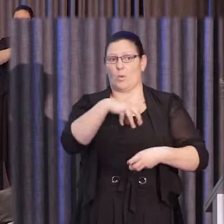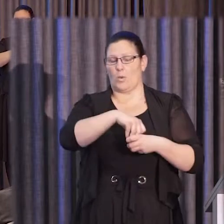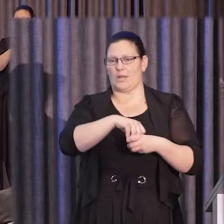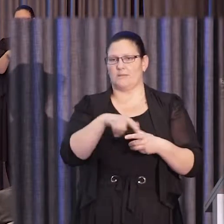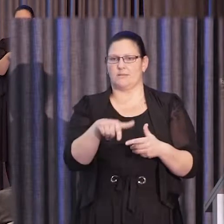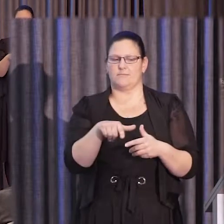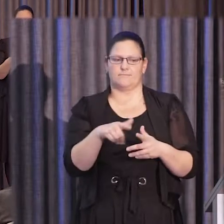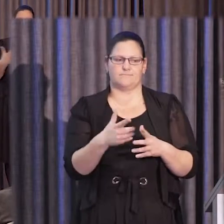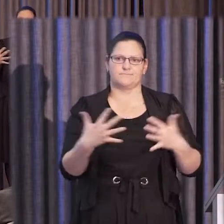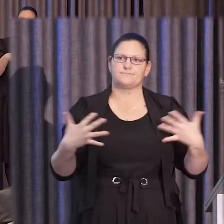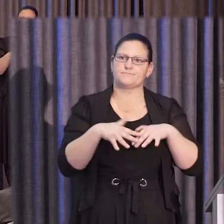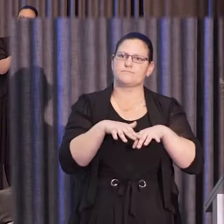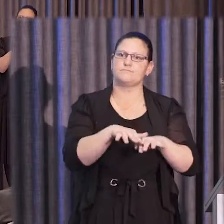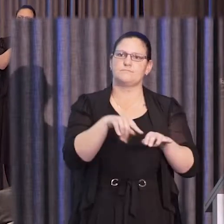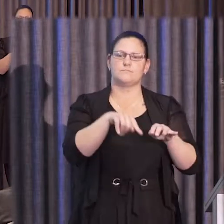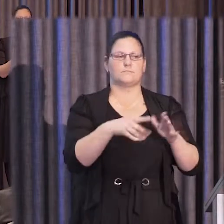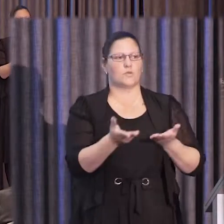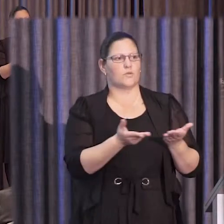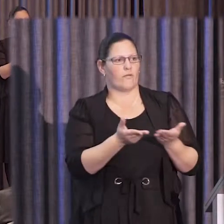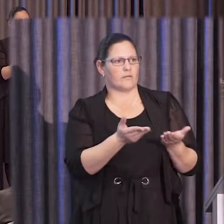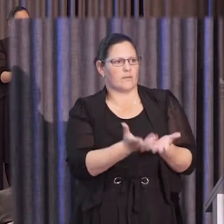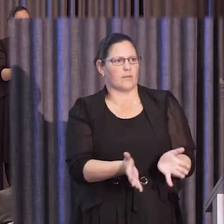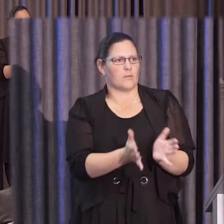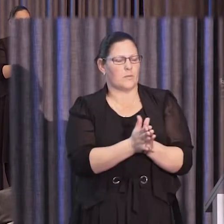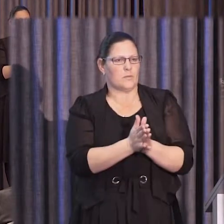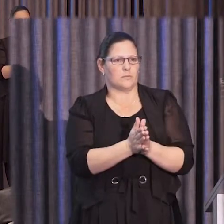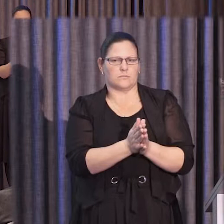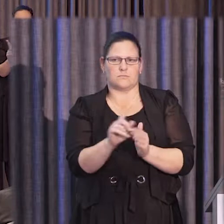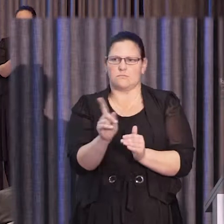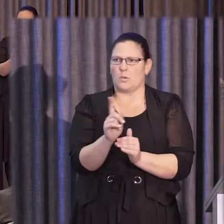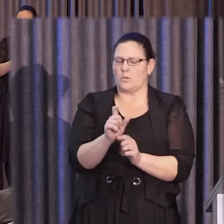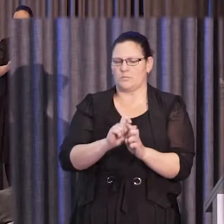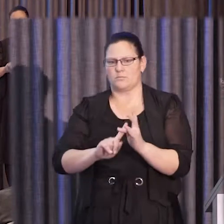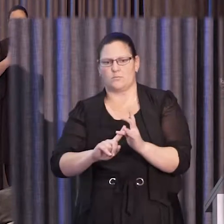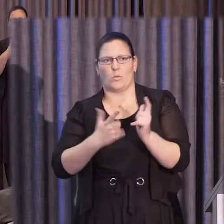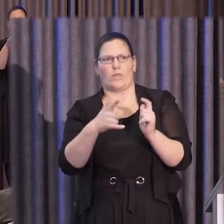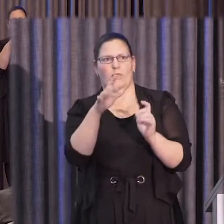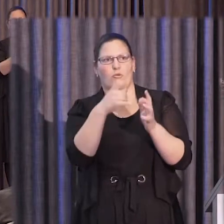so how are we going to actually develop regional teams, what will they look like, what will they do, how will we support them?